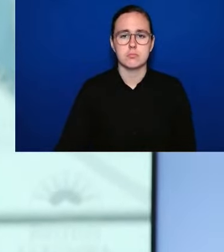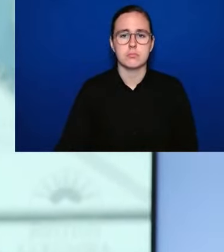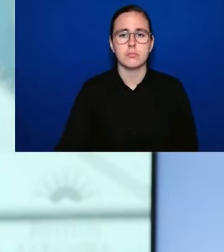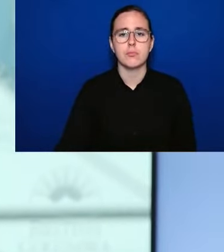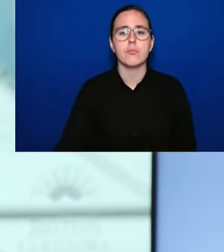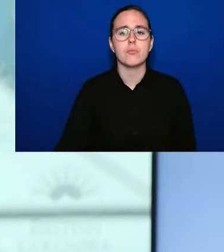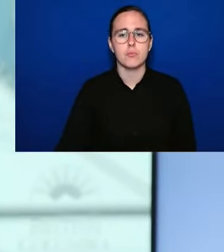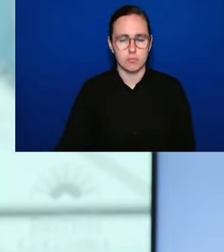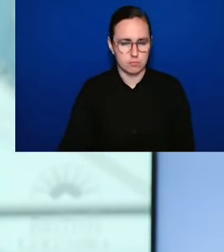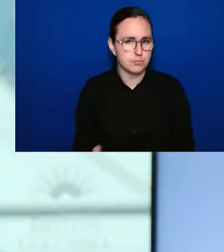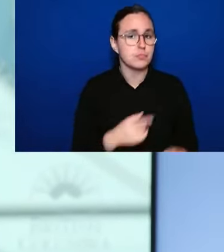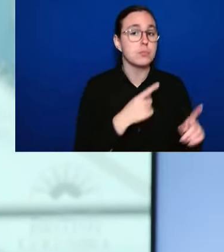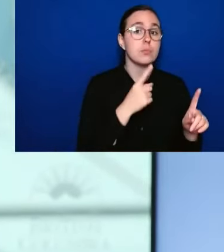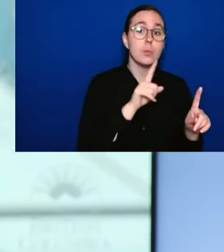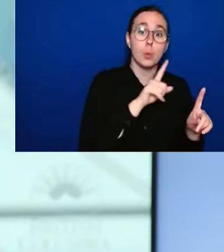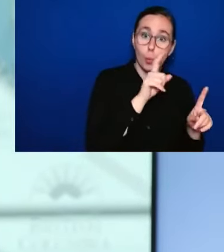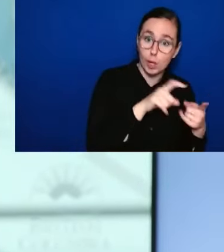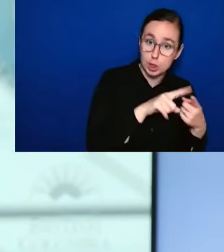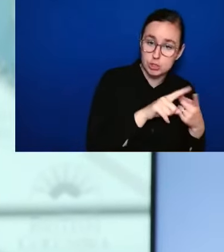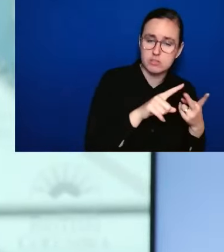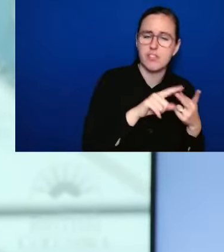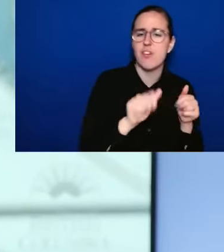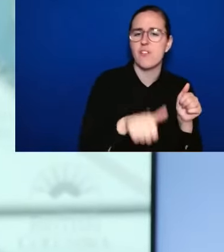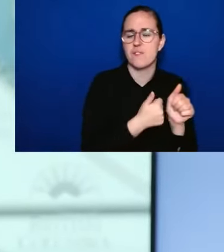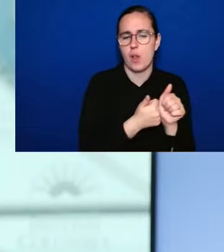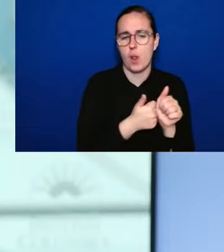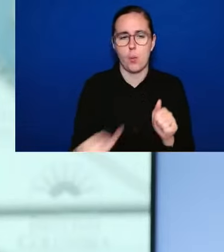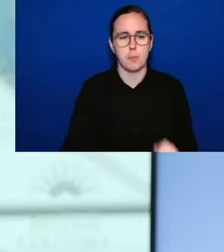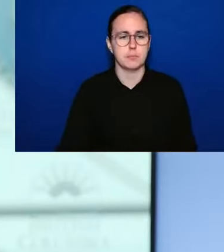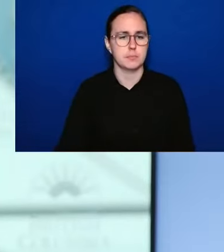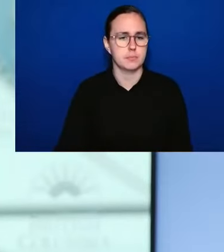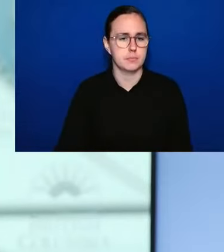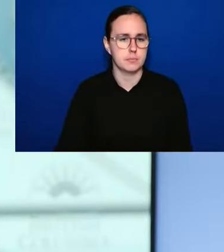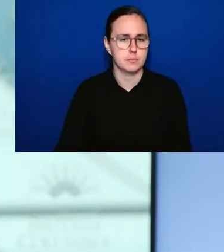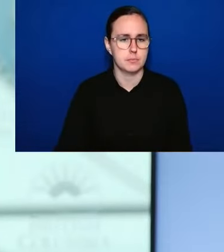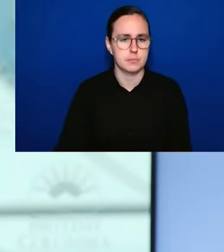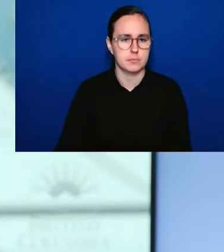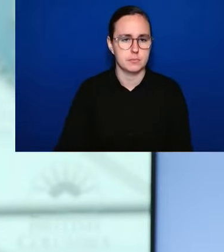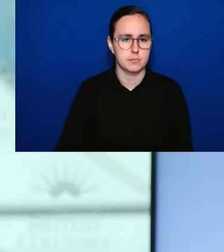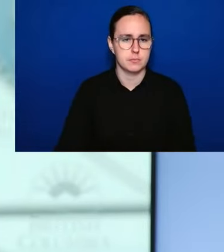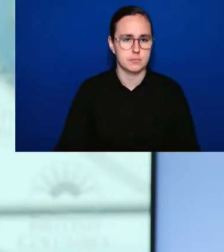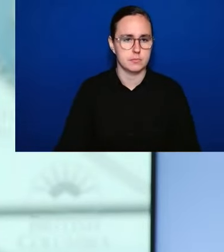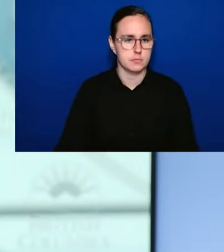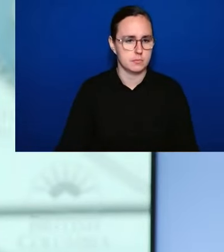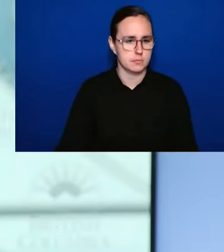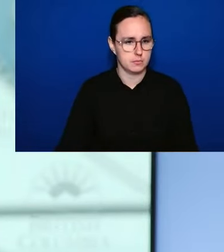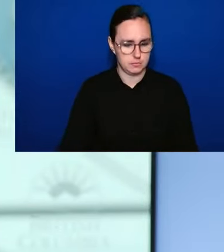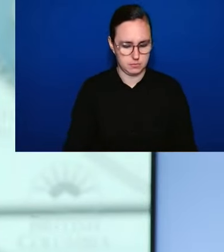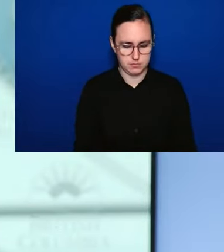Please also remember to take your phone off news is you're not audible into your name is called we will do questions in